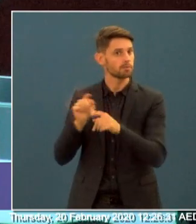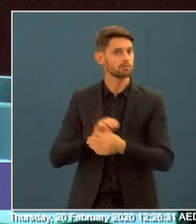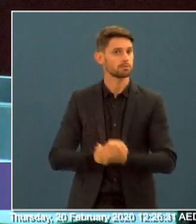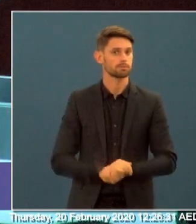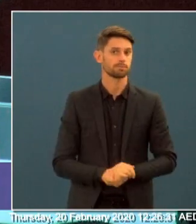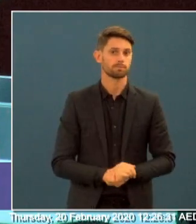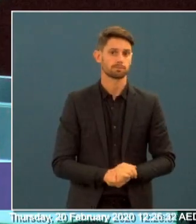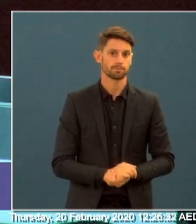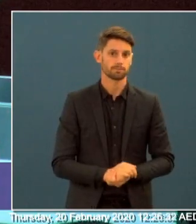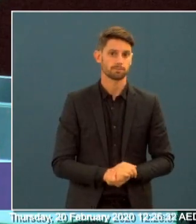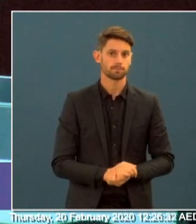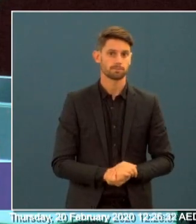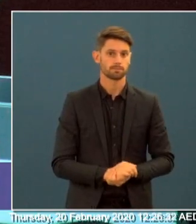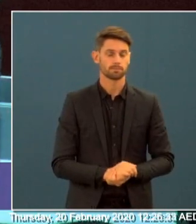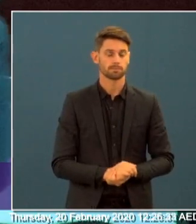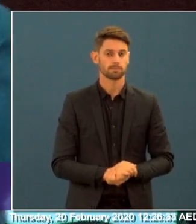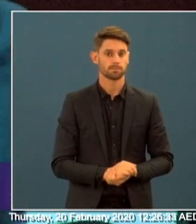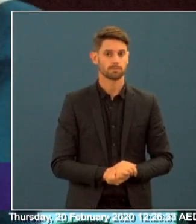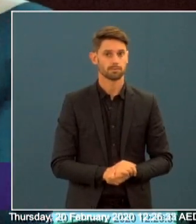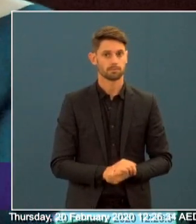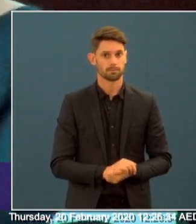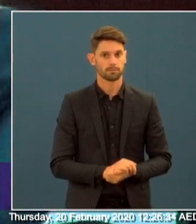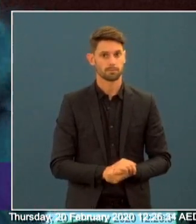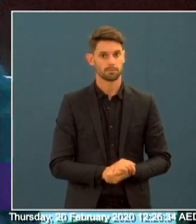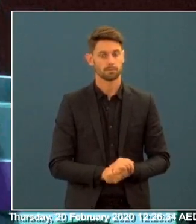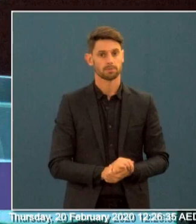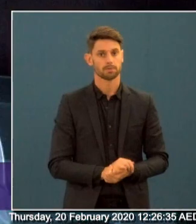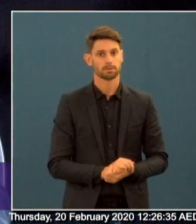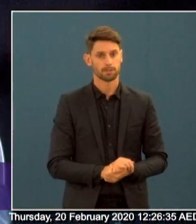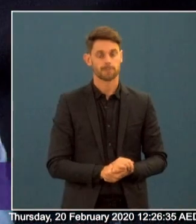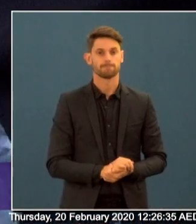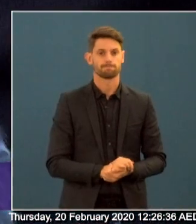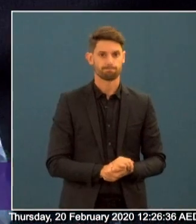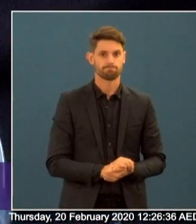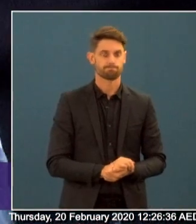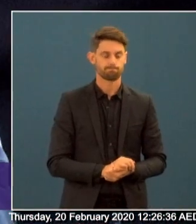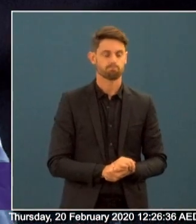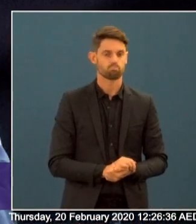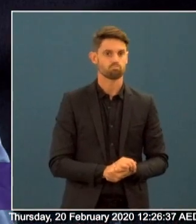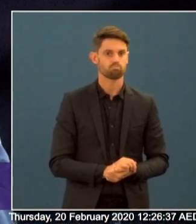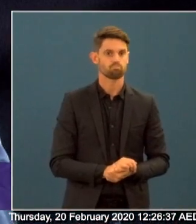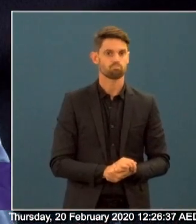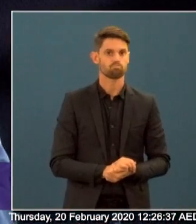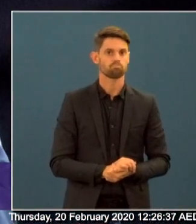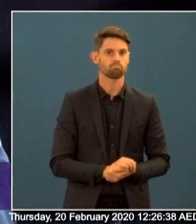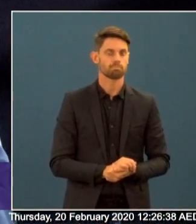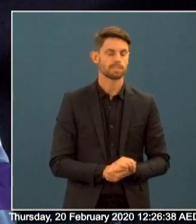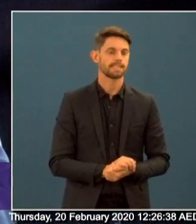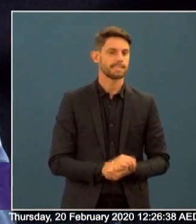And if it's not the right time to ask you the question, let me know. I think — thank you, Senior Counsel. I think it would be a very interesting thing to study,